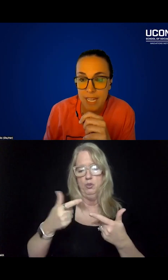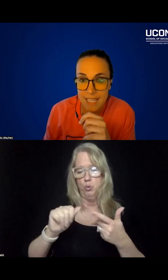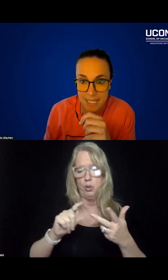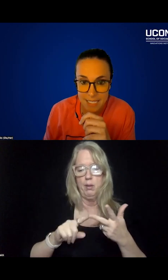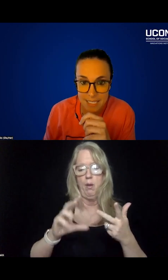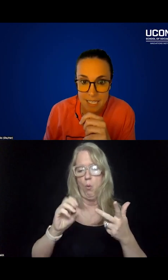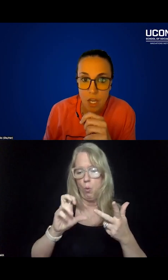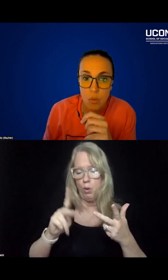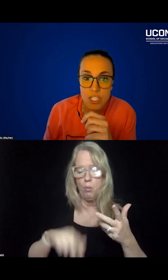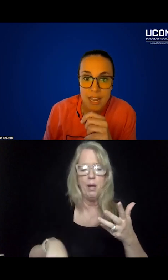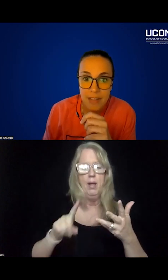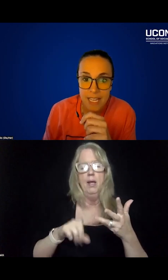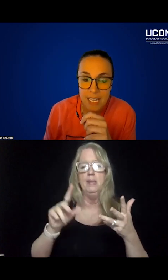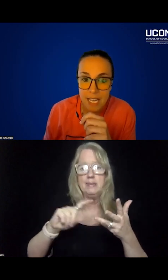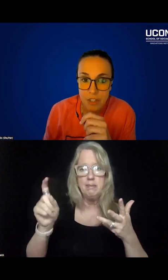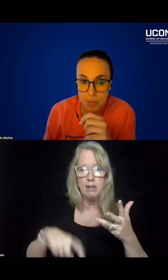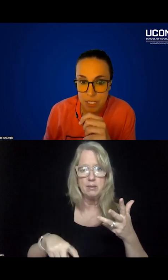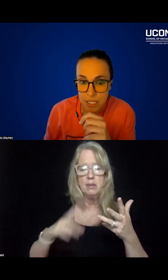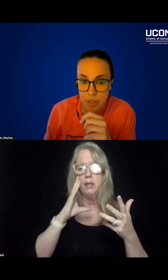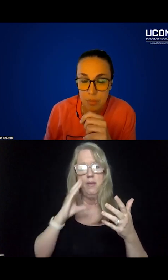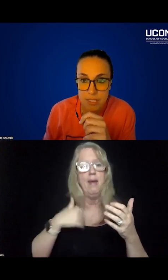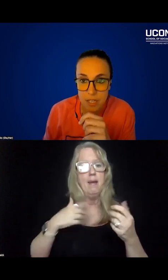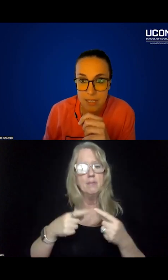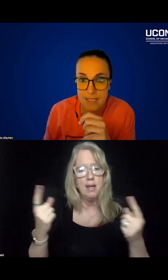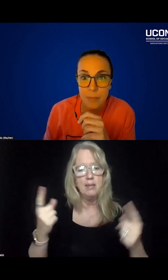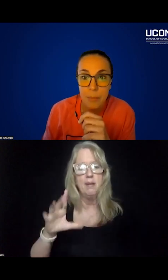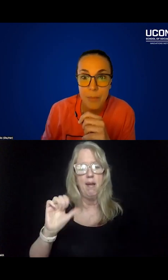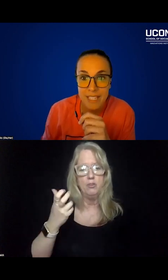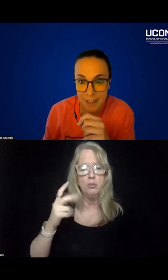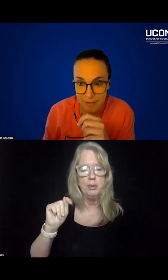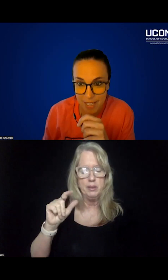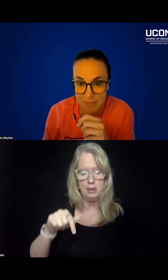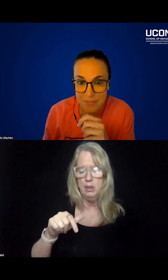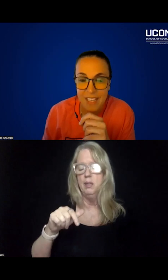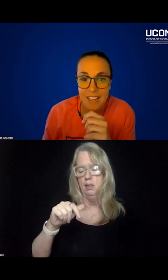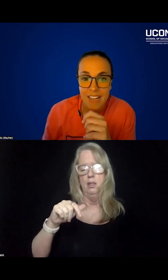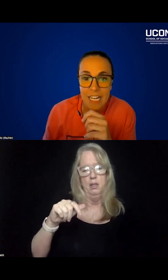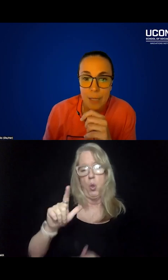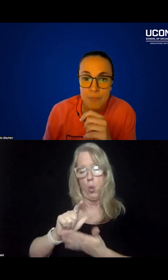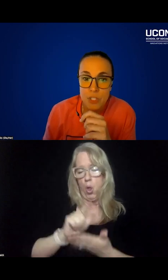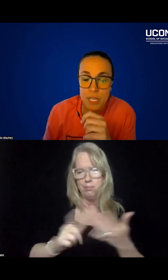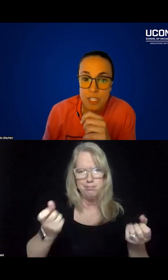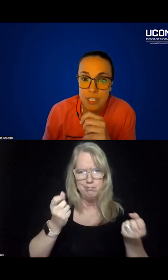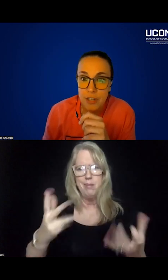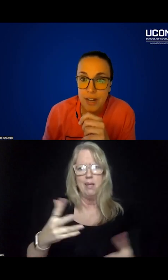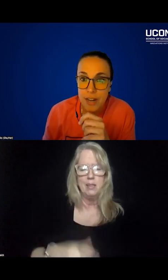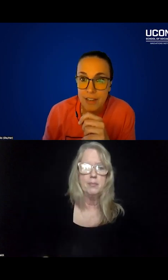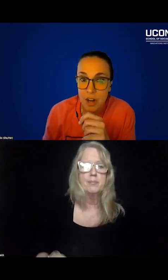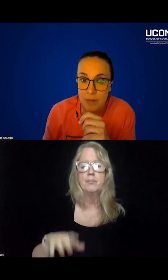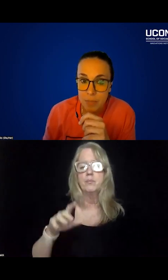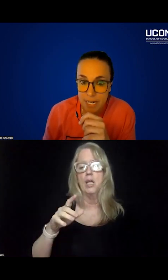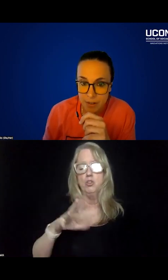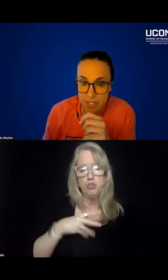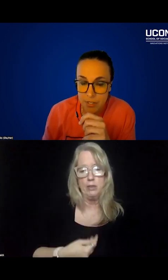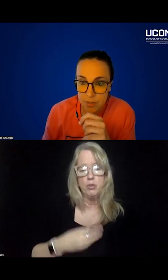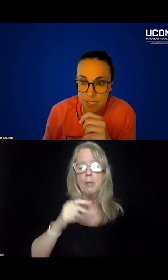AND TEXAS, WHICH MANY OF THEM HAVE LGBTQ LAWS. TRANSGENDER AND NONBINARY STUDENTS